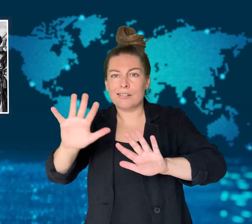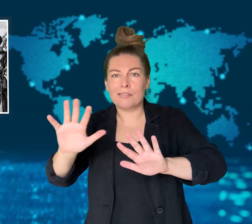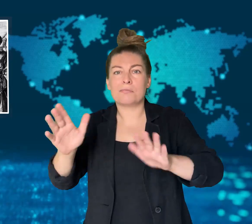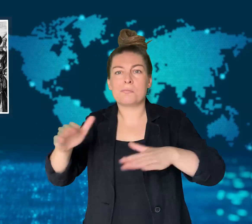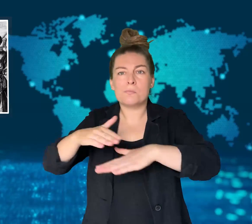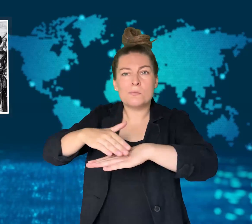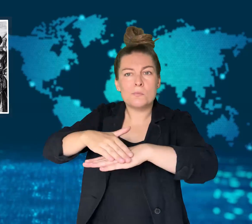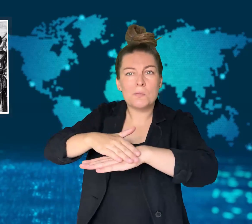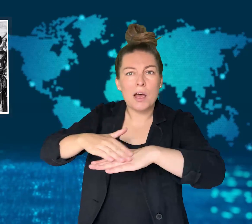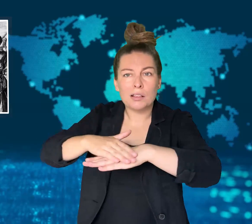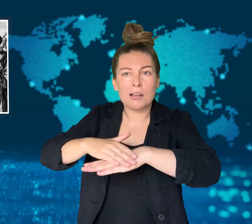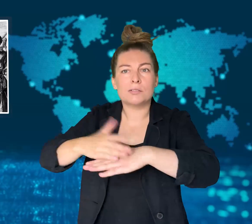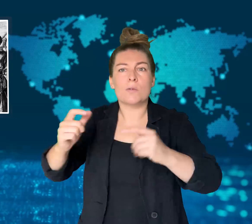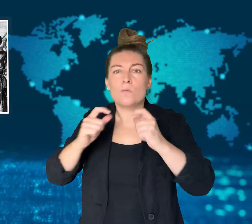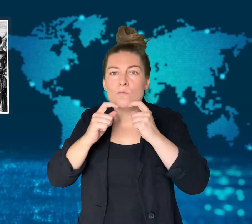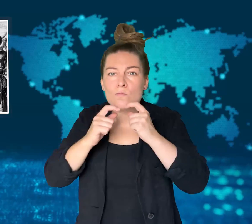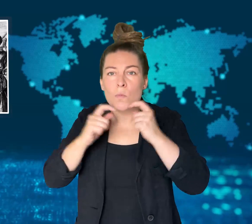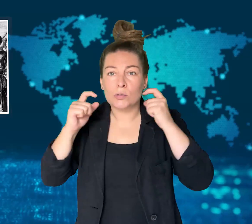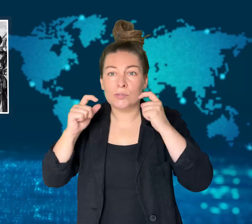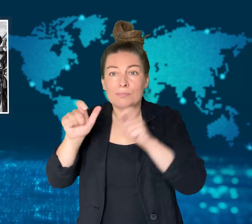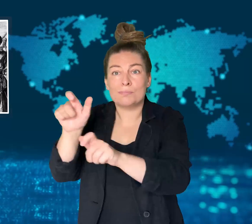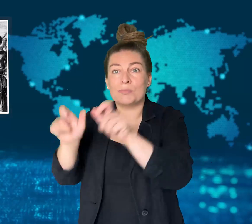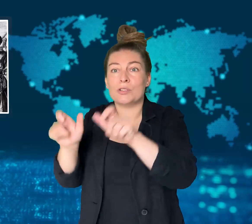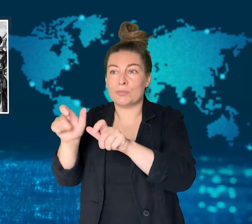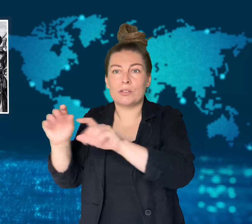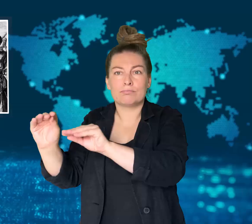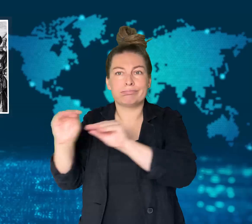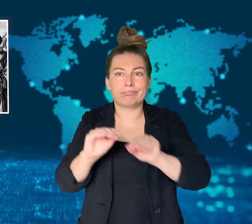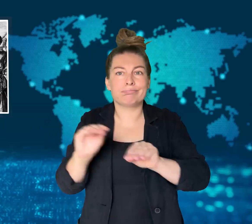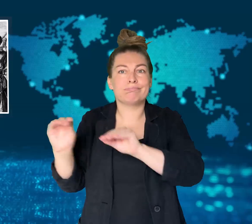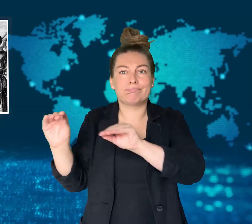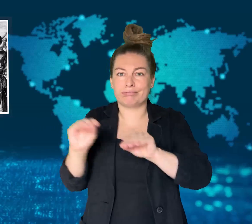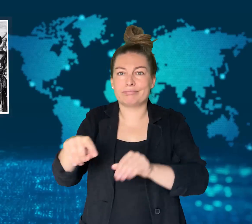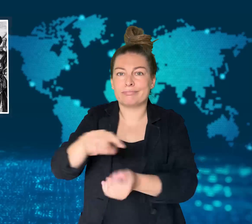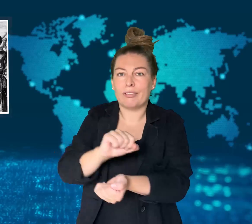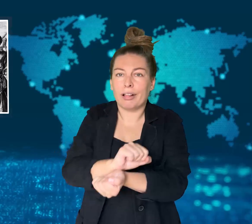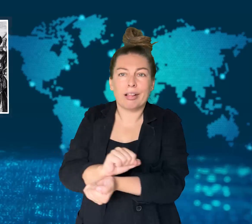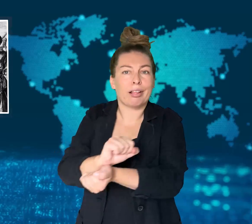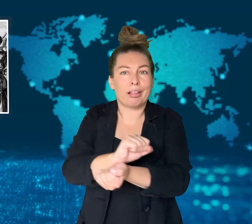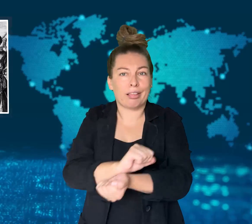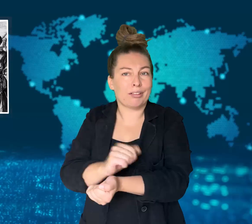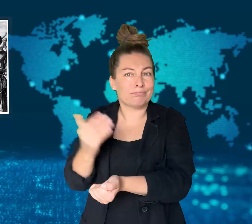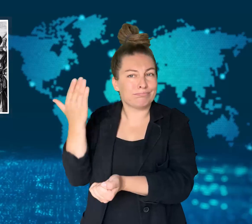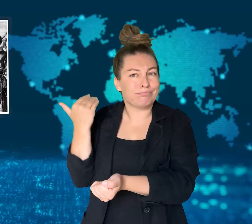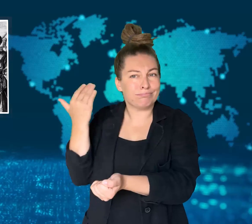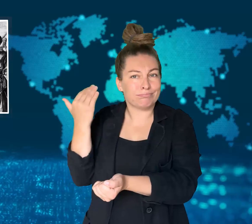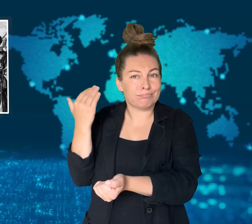Today, the city is still considered to be one of